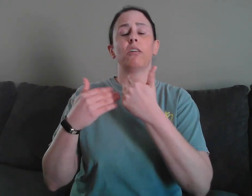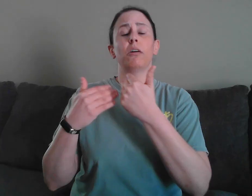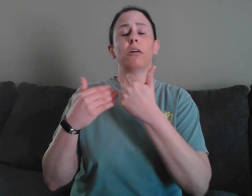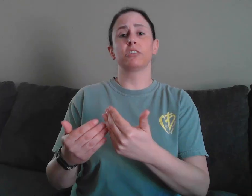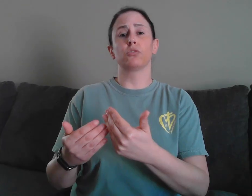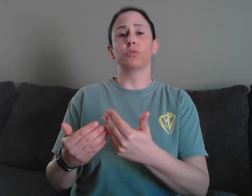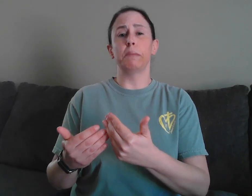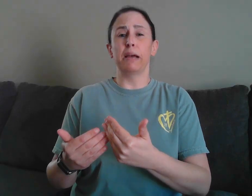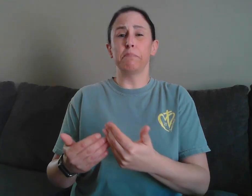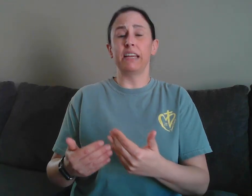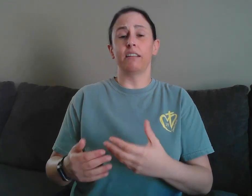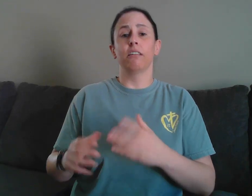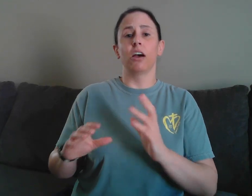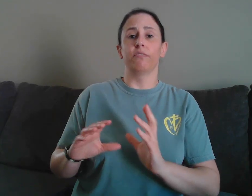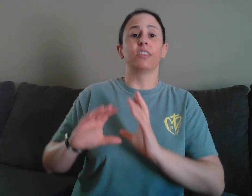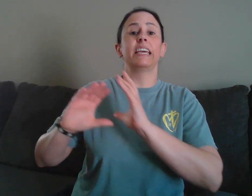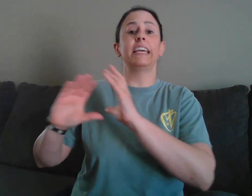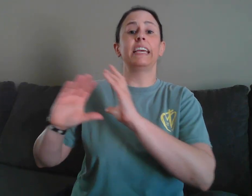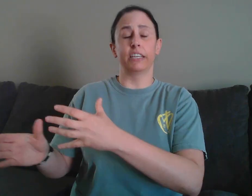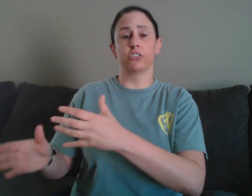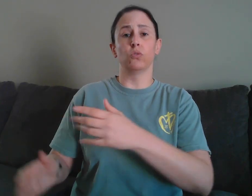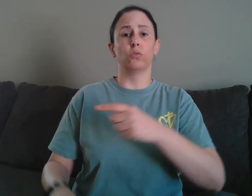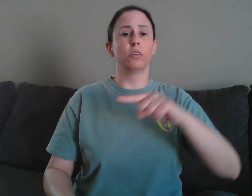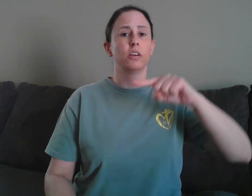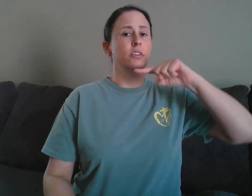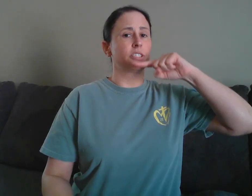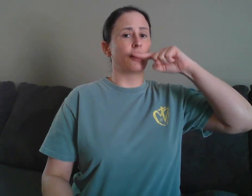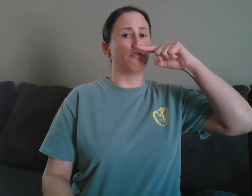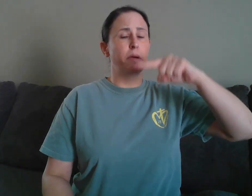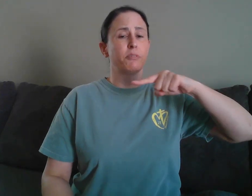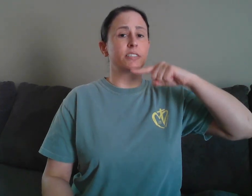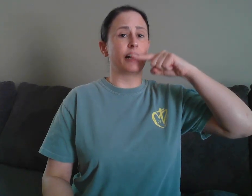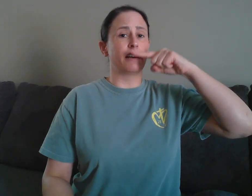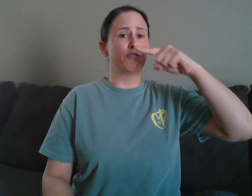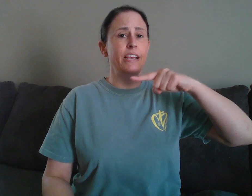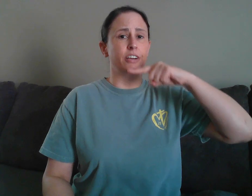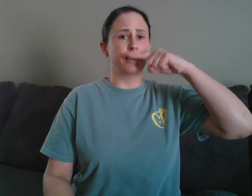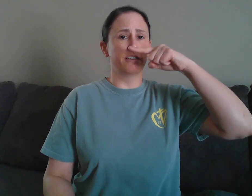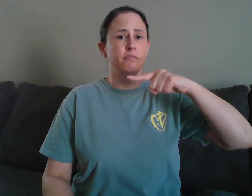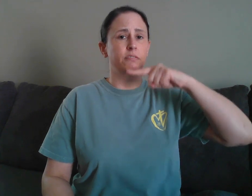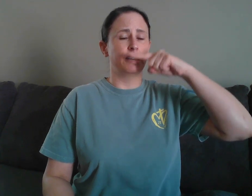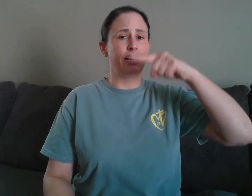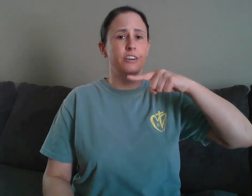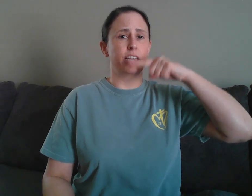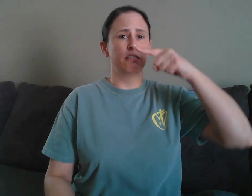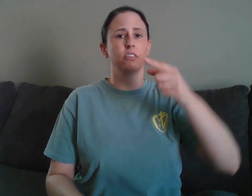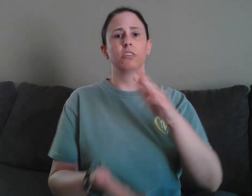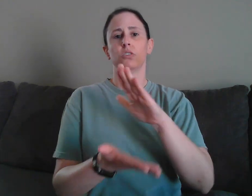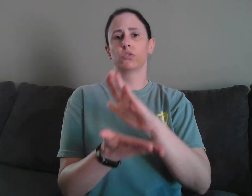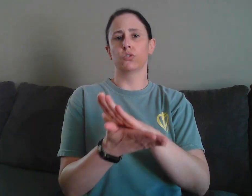about a public school, they might mean the hearing school. So remember the sign for hearing. Hearing